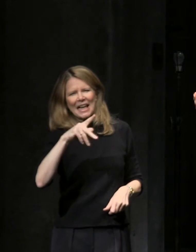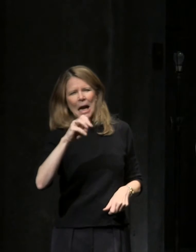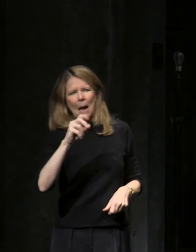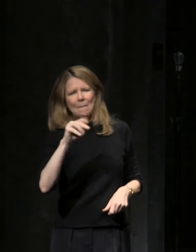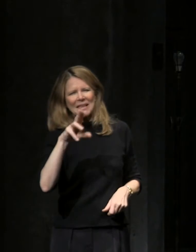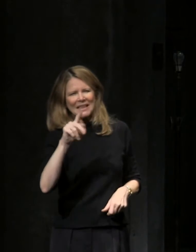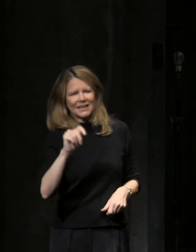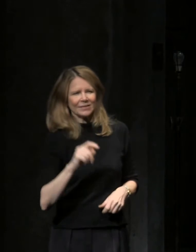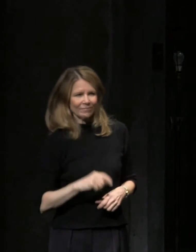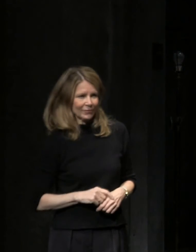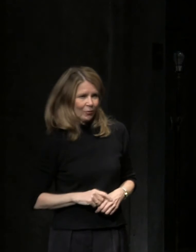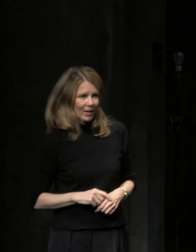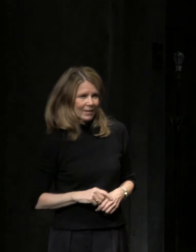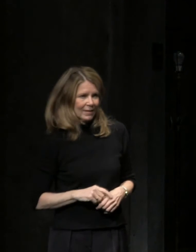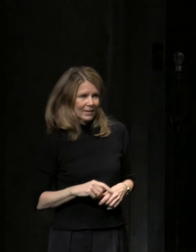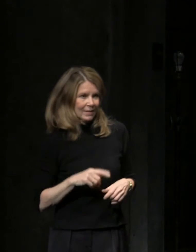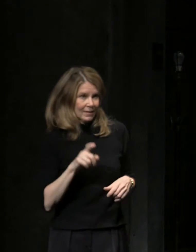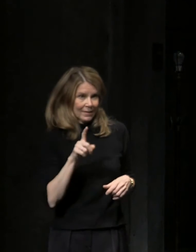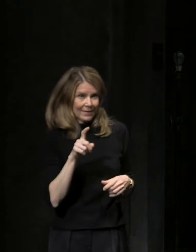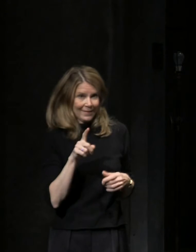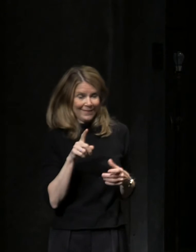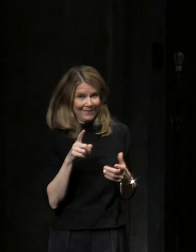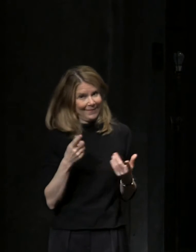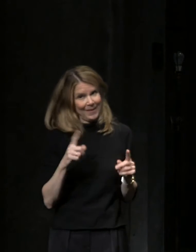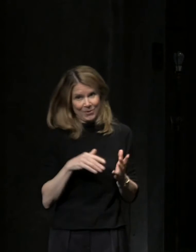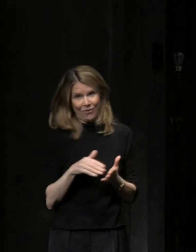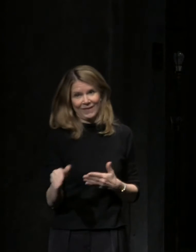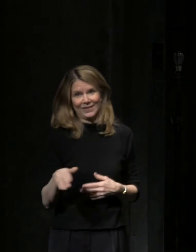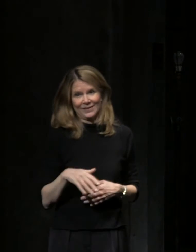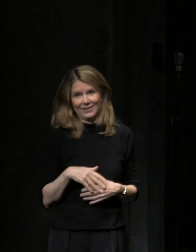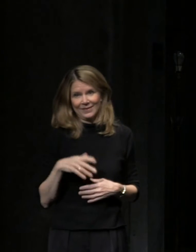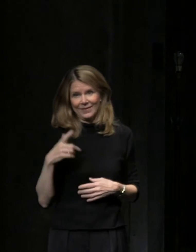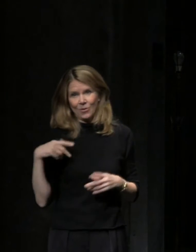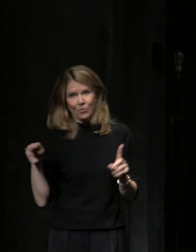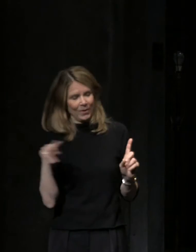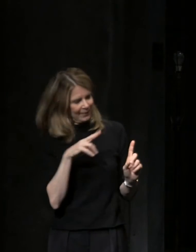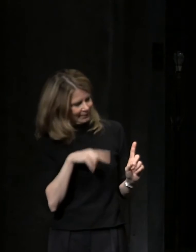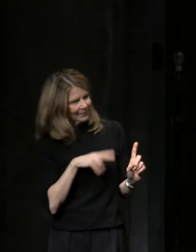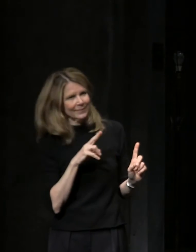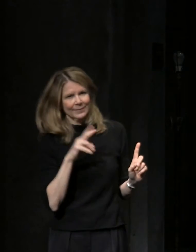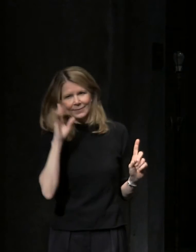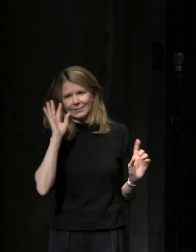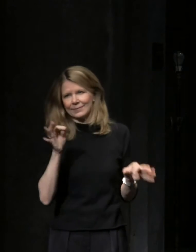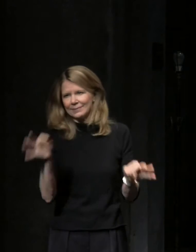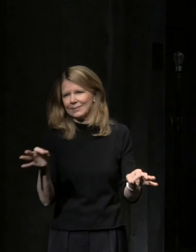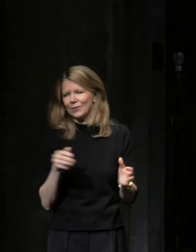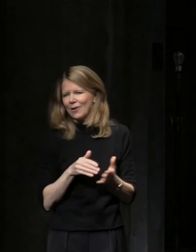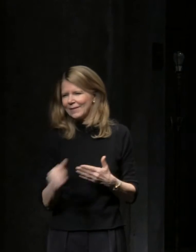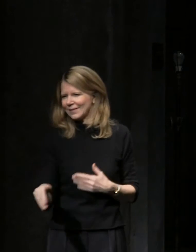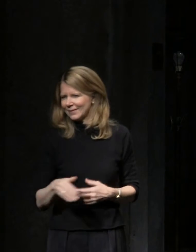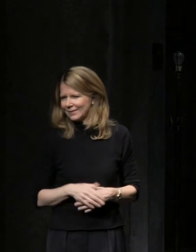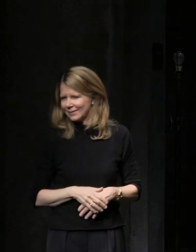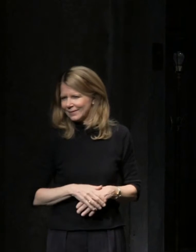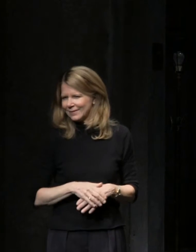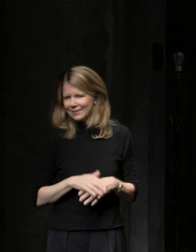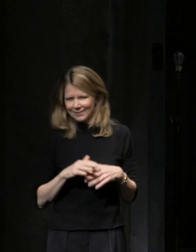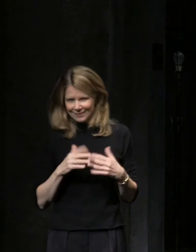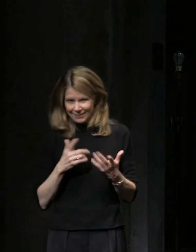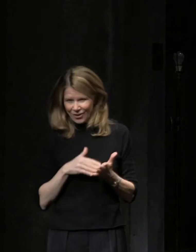each of us look at each other and make those same mistakes? How often do you look at someone